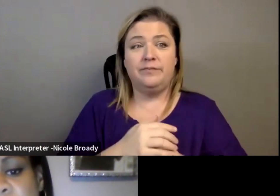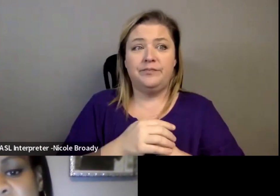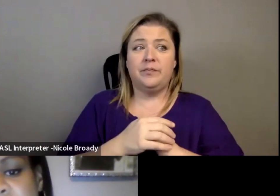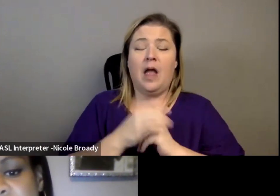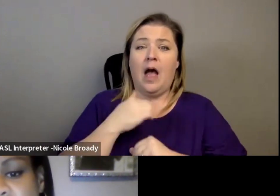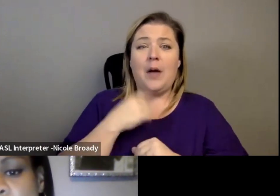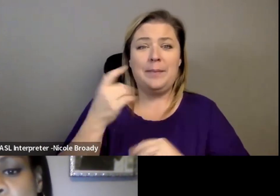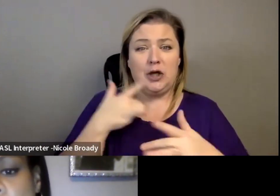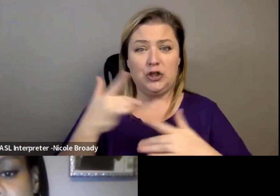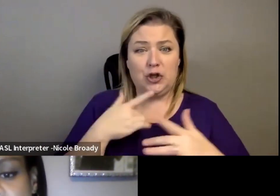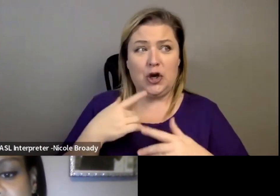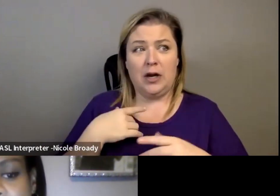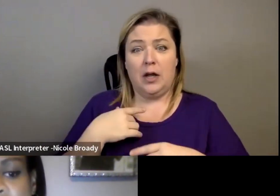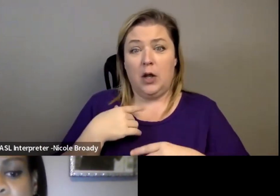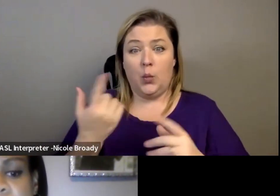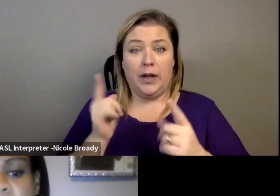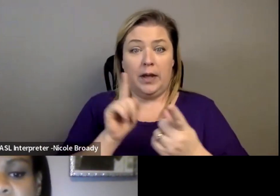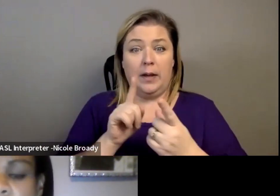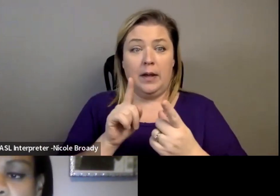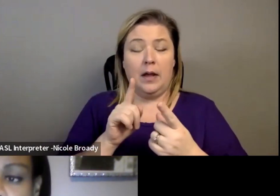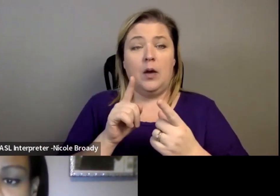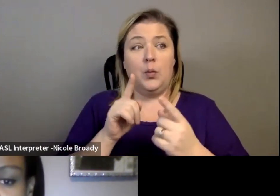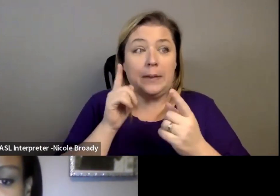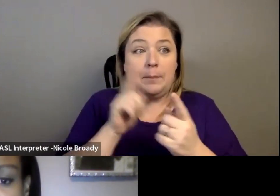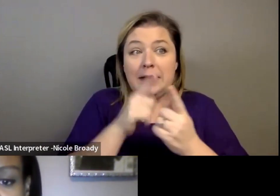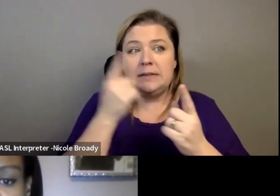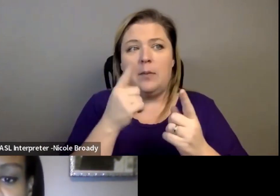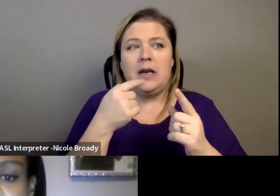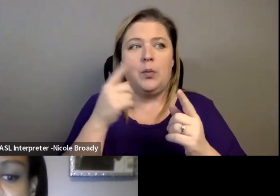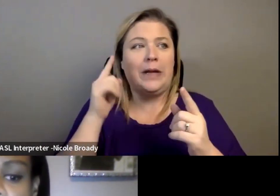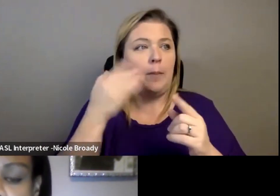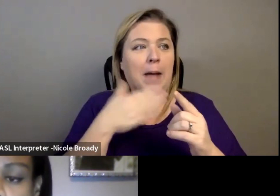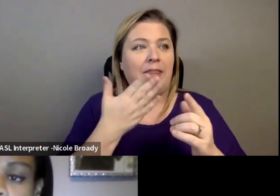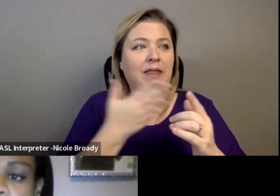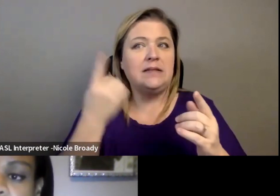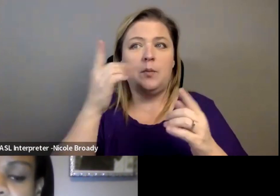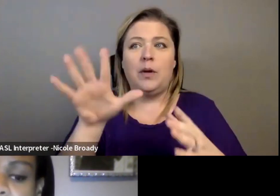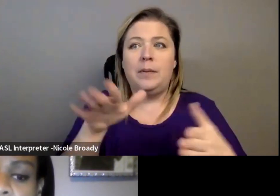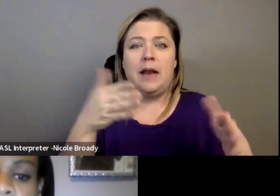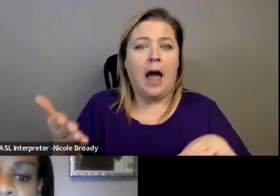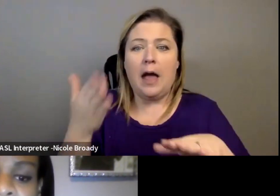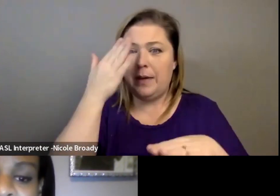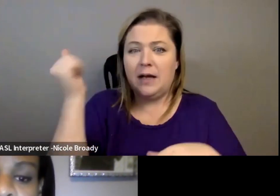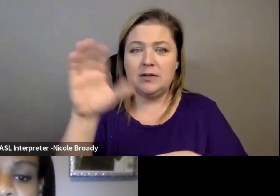running into someone who would give us bad news on someone we knew from the neighborhood time to to COVID. On the days I was